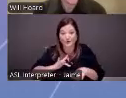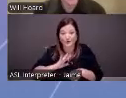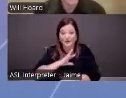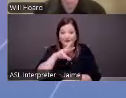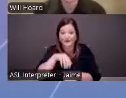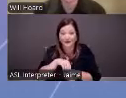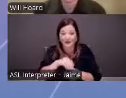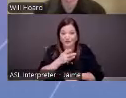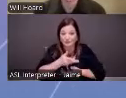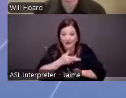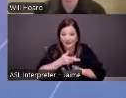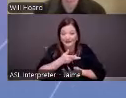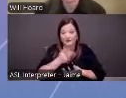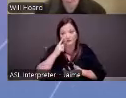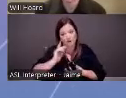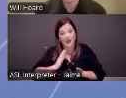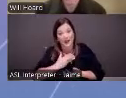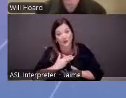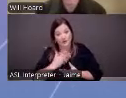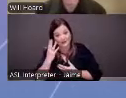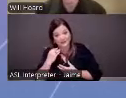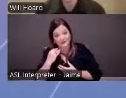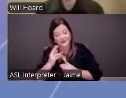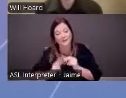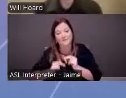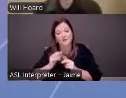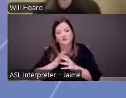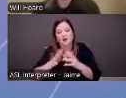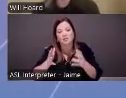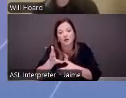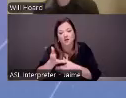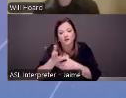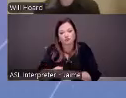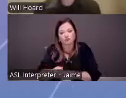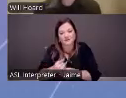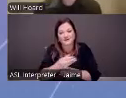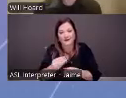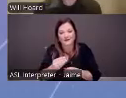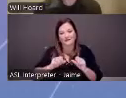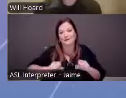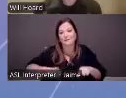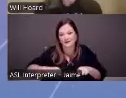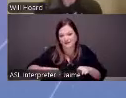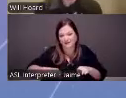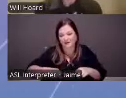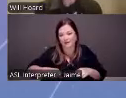in our experience, built a lot of trust and capacity. And that kind of goes between us as the research